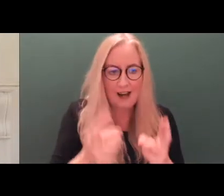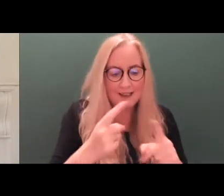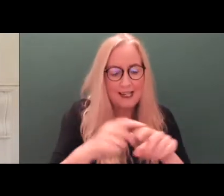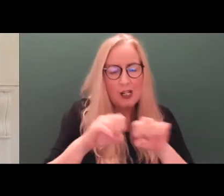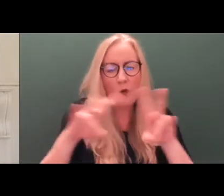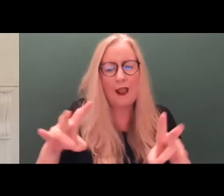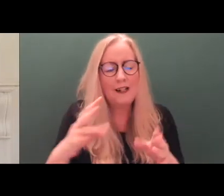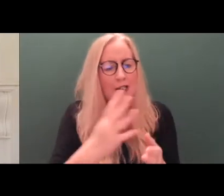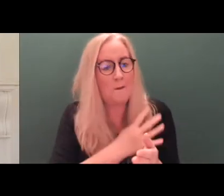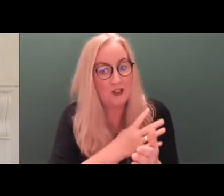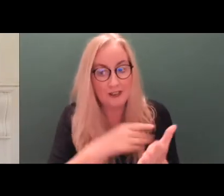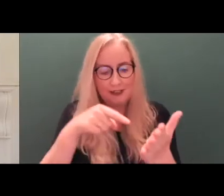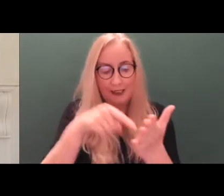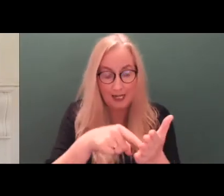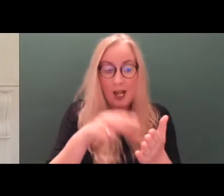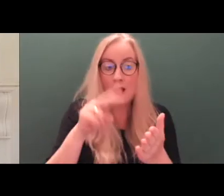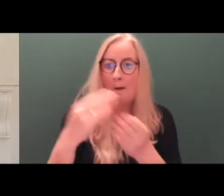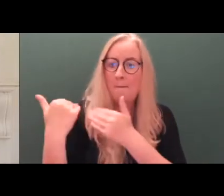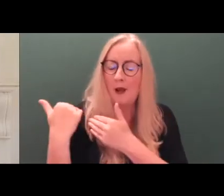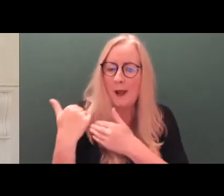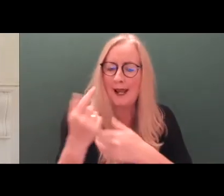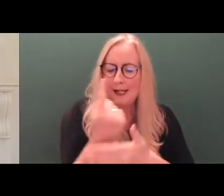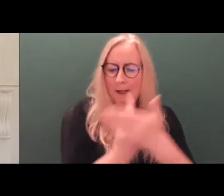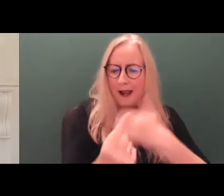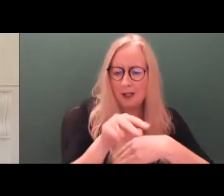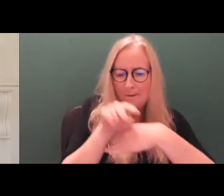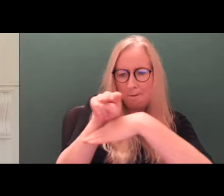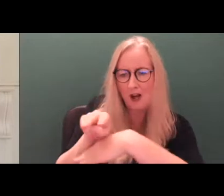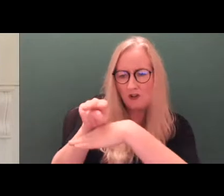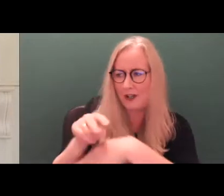in its role in independently monitoring Ireland's performance on the convention.